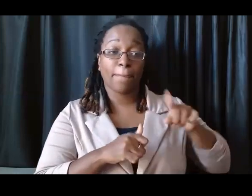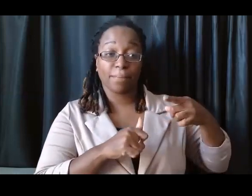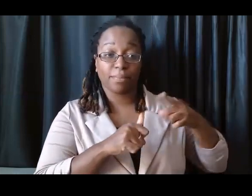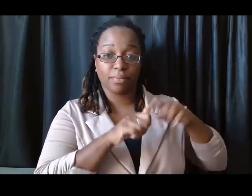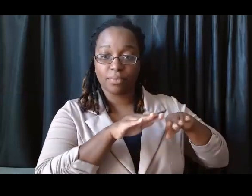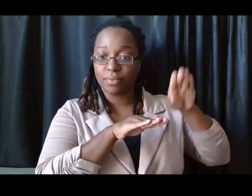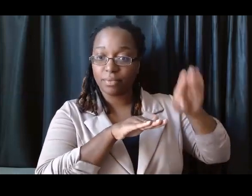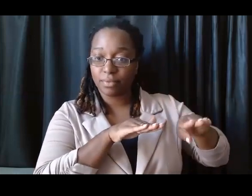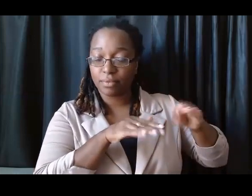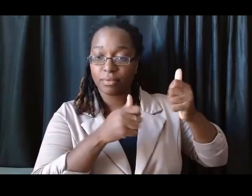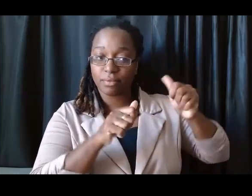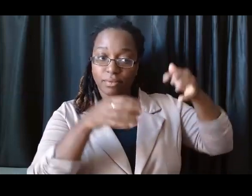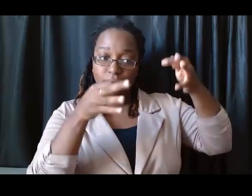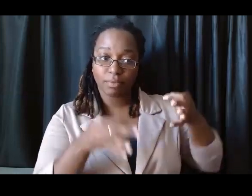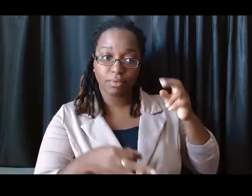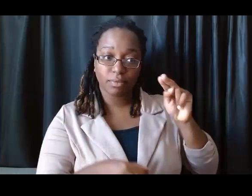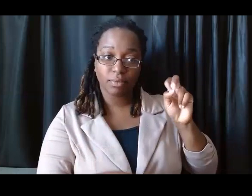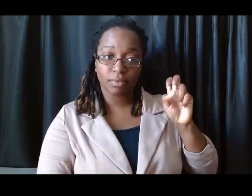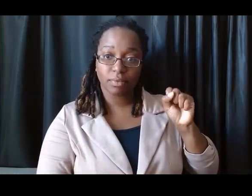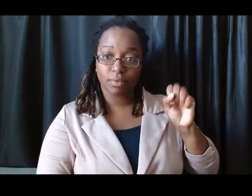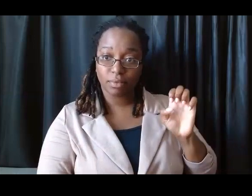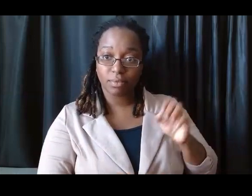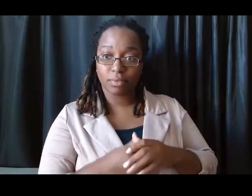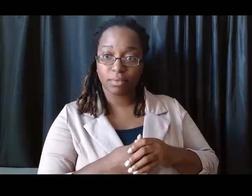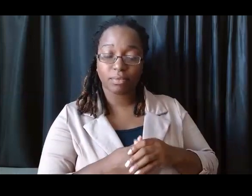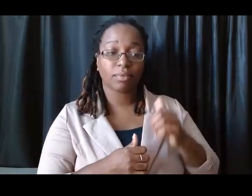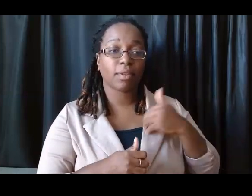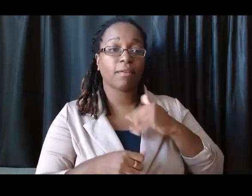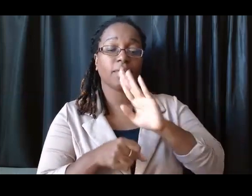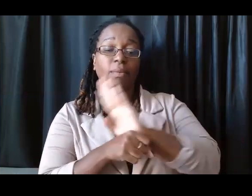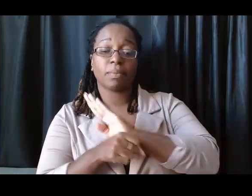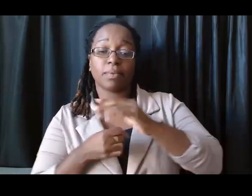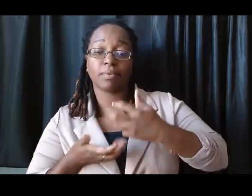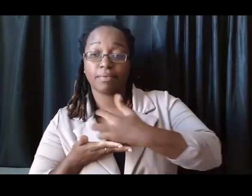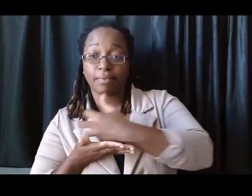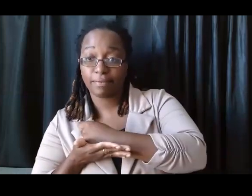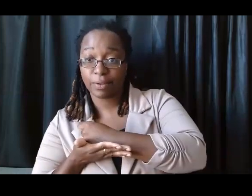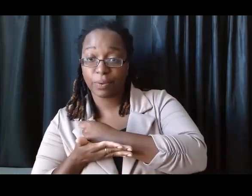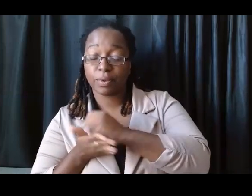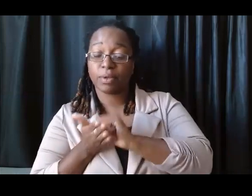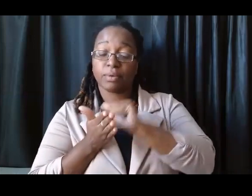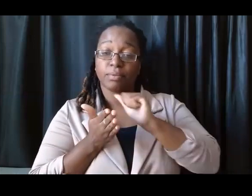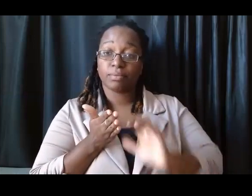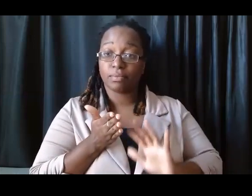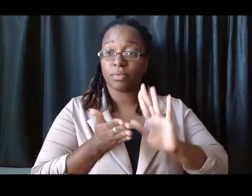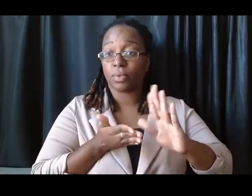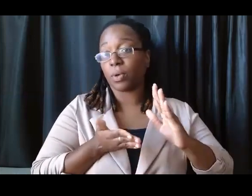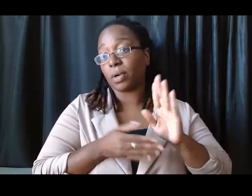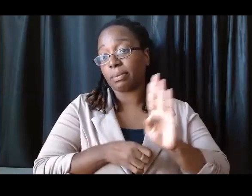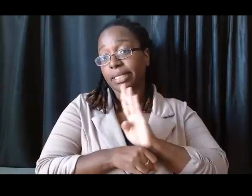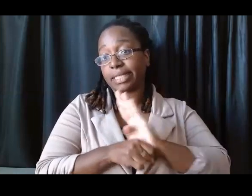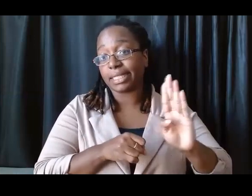The first step to determine NESE is to take the business revenue, subtract business expenses and we get net profit.